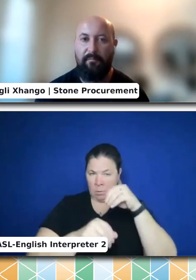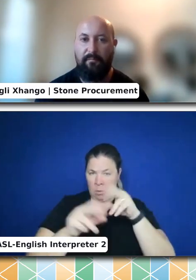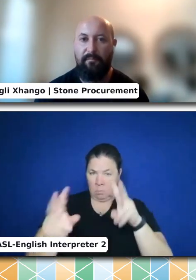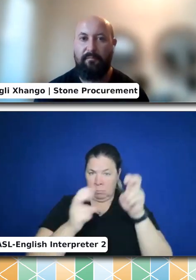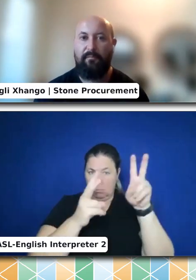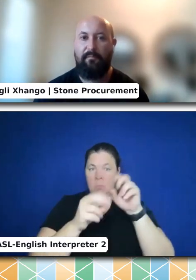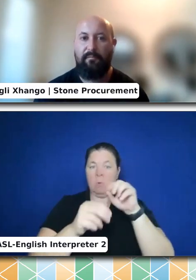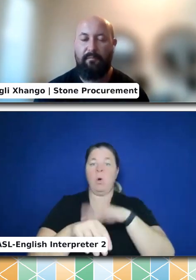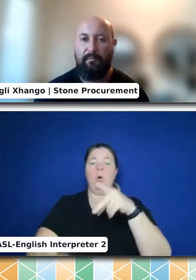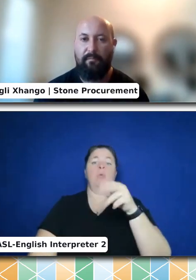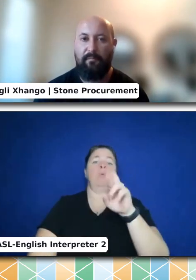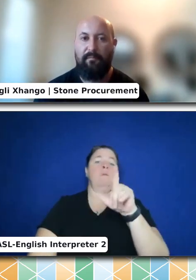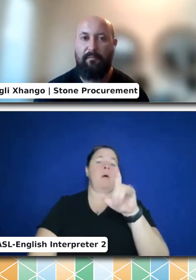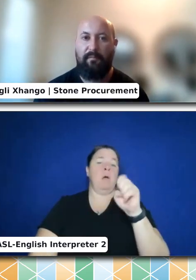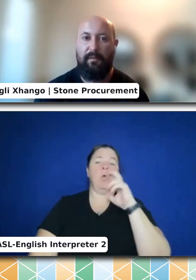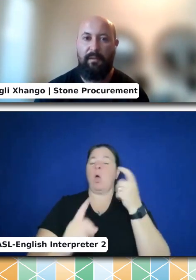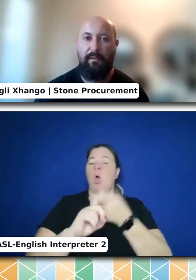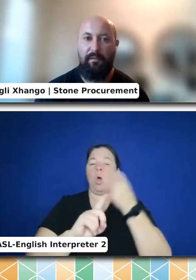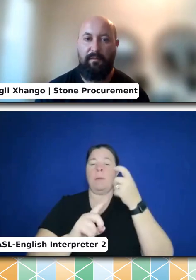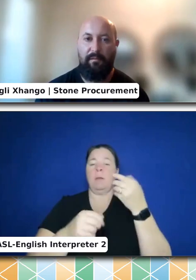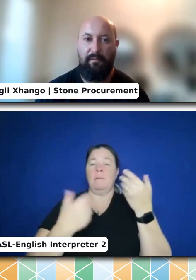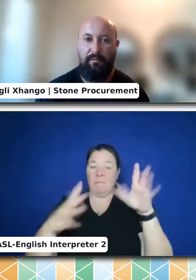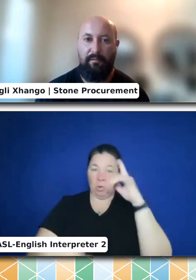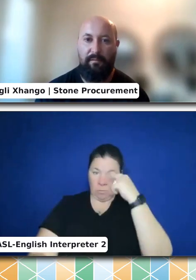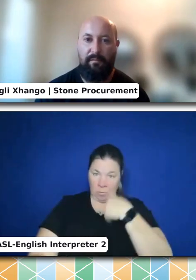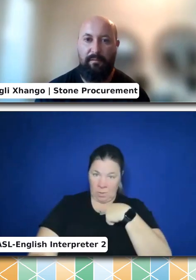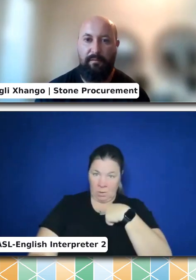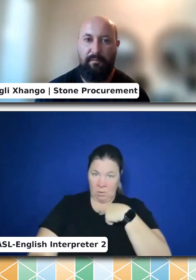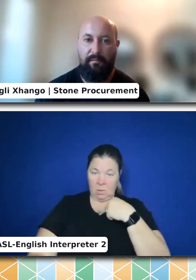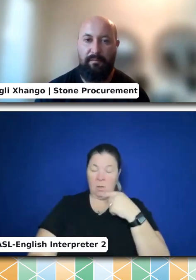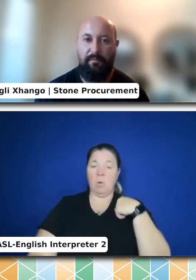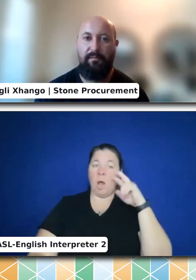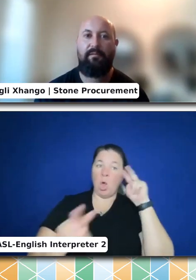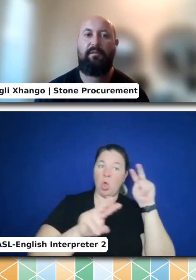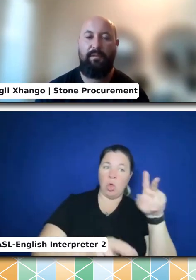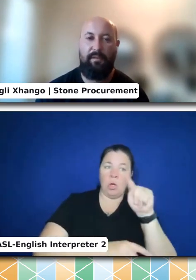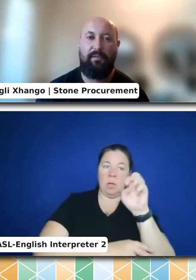Already. Does it automatically complete that for me when I go to take a look at tenders, or does it autofill for me? Or is this something that I might have to do multiple times? It autofills it for me?